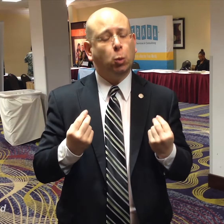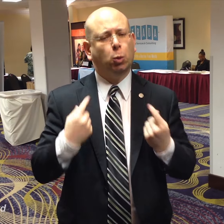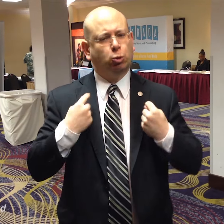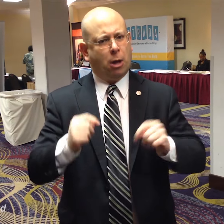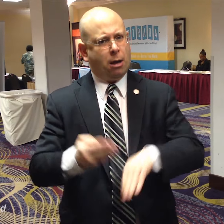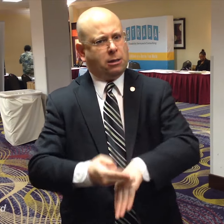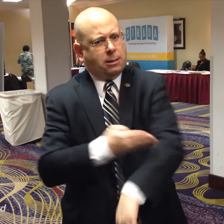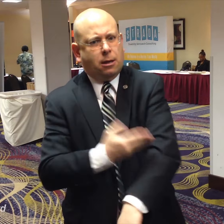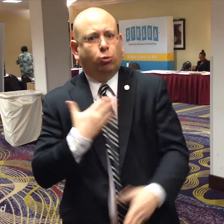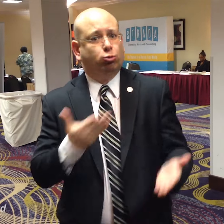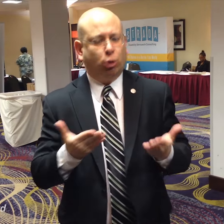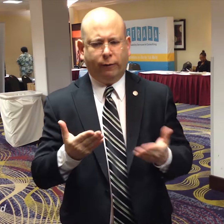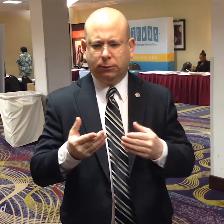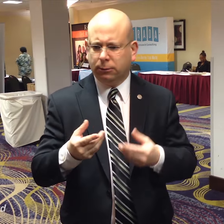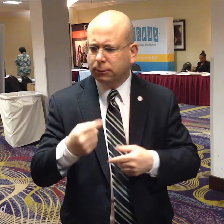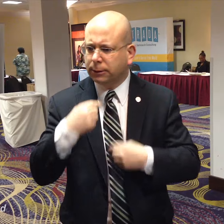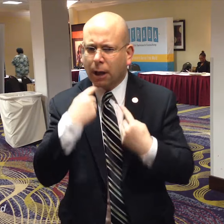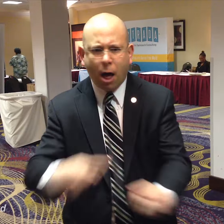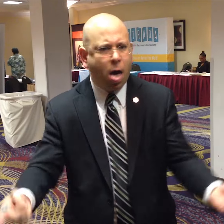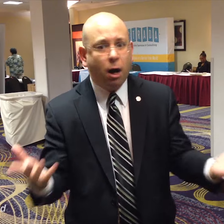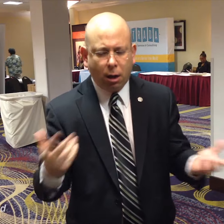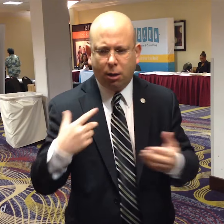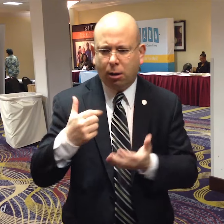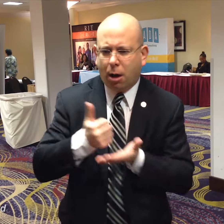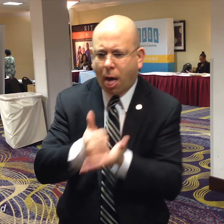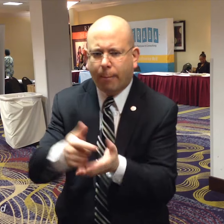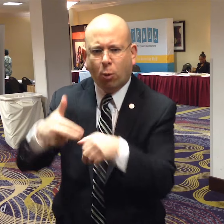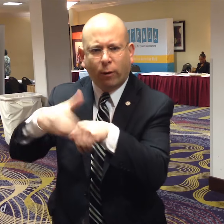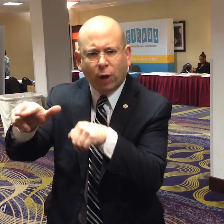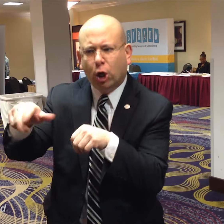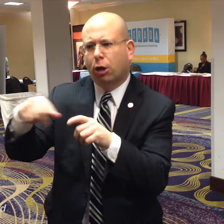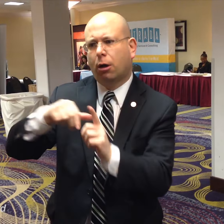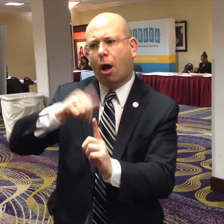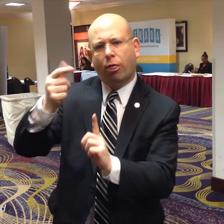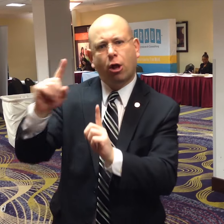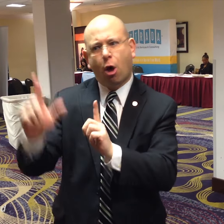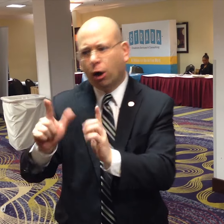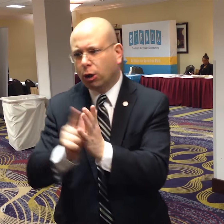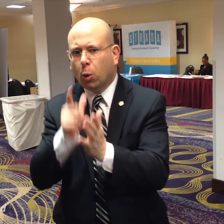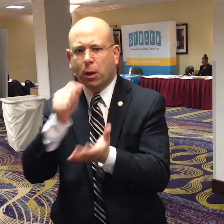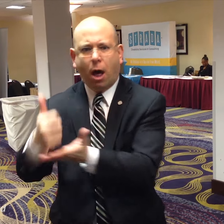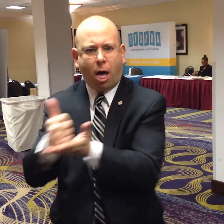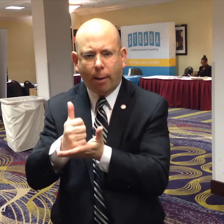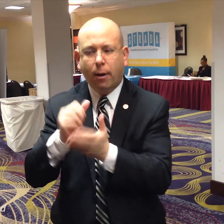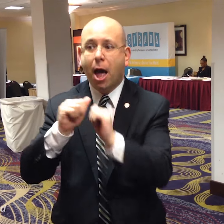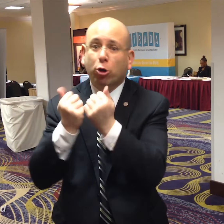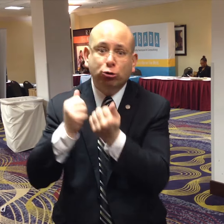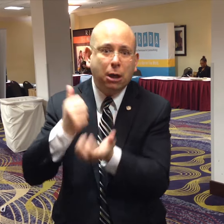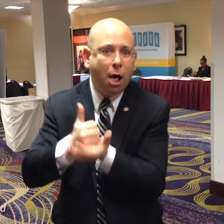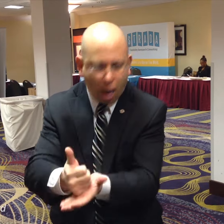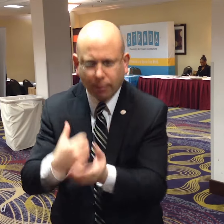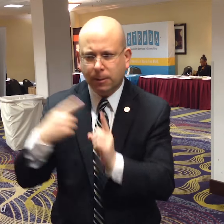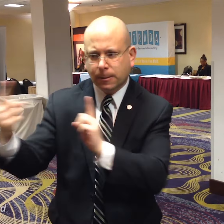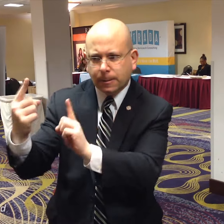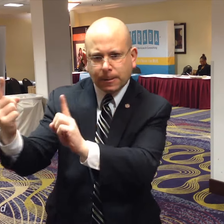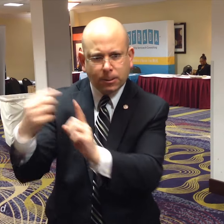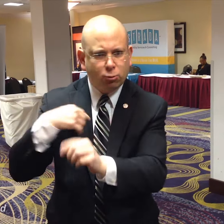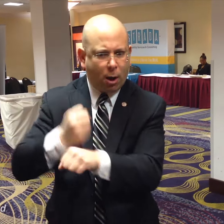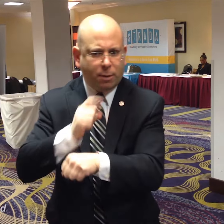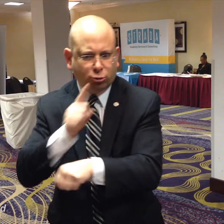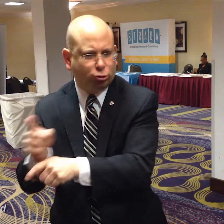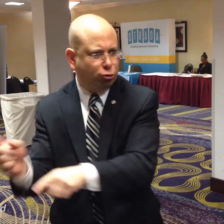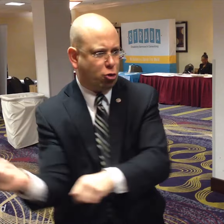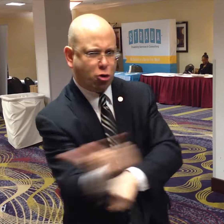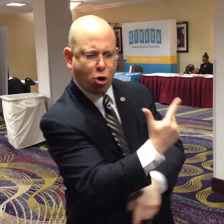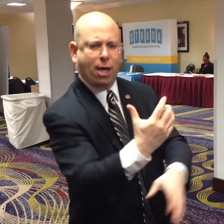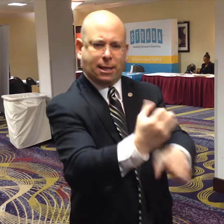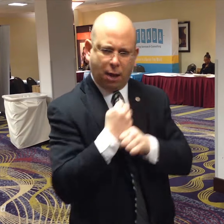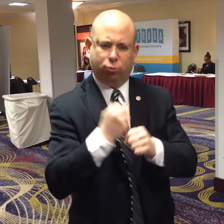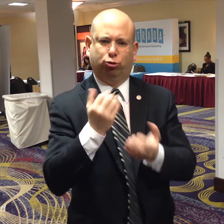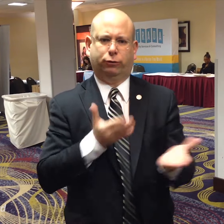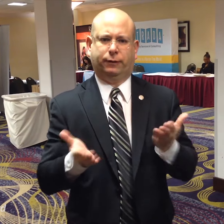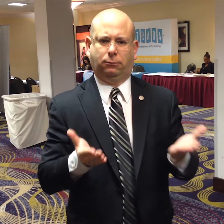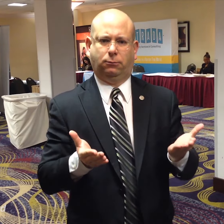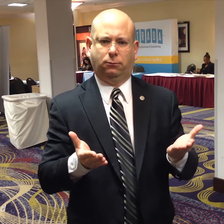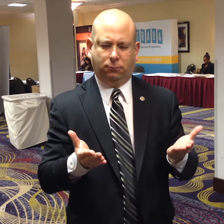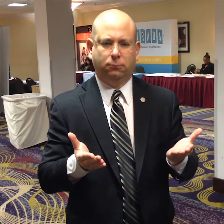While we cannot take their case, we try to refer them to lawyers or agencies that can help.